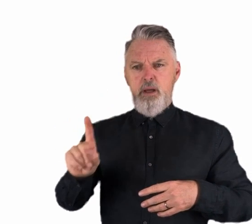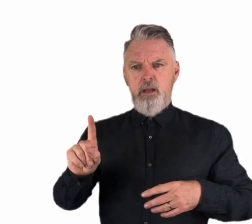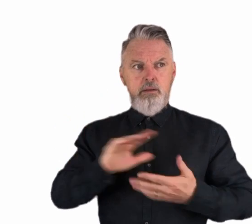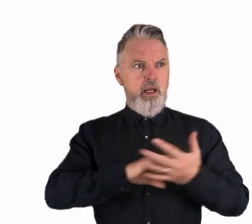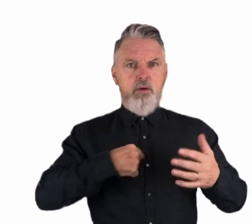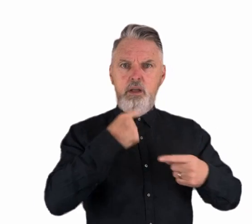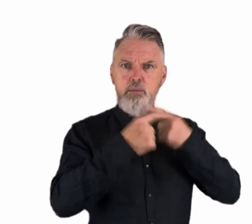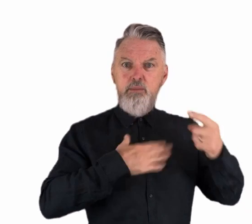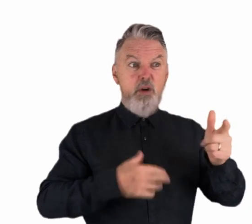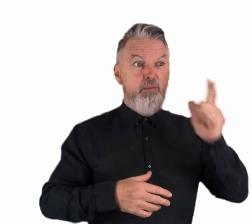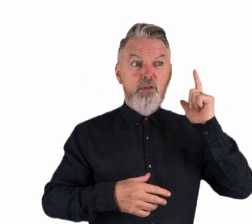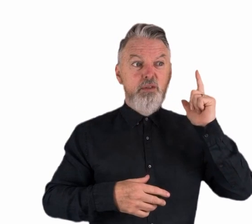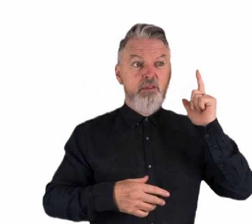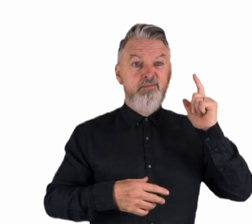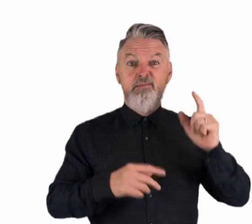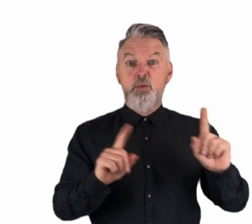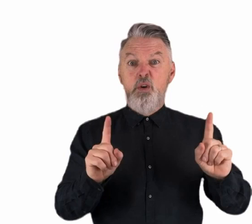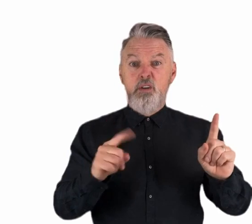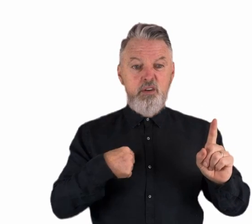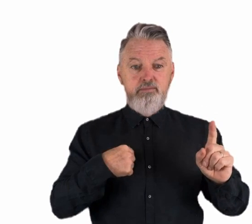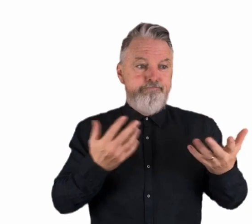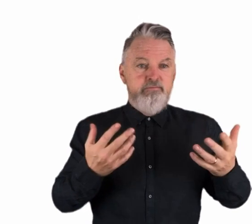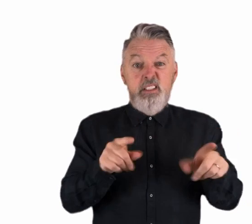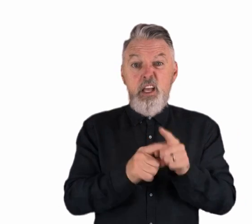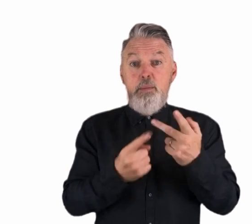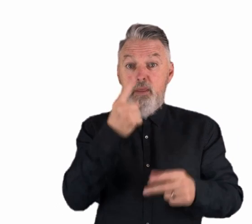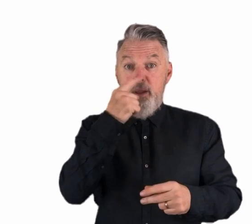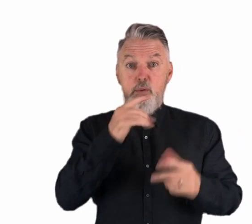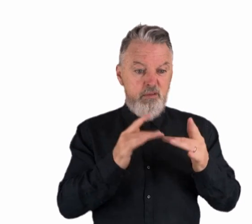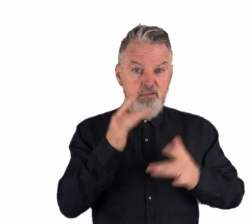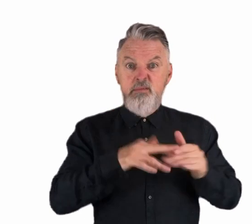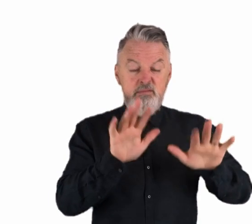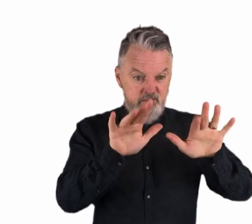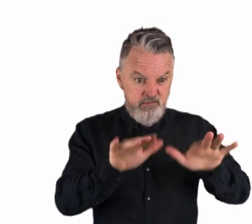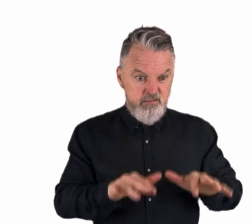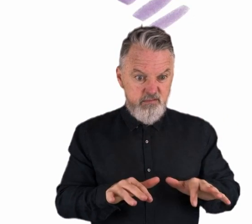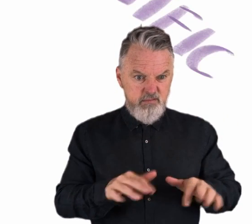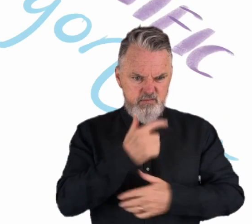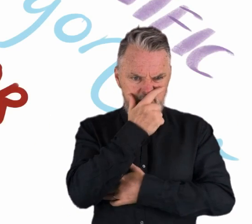So I did what everyone does: I went online. What I found was a confusing mess of contradictions,